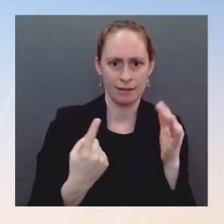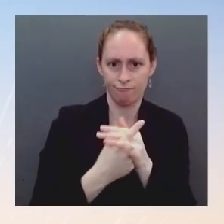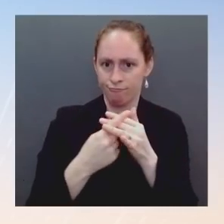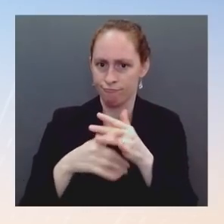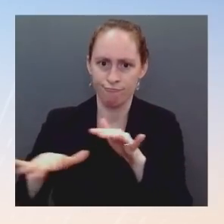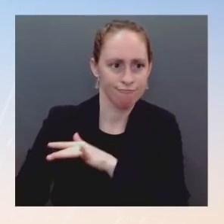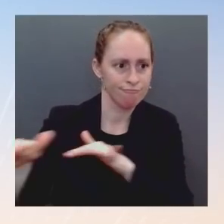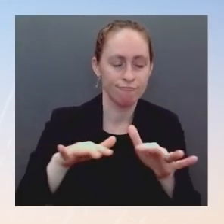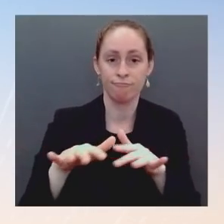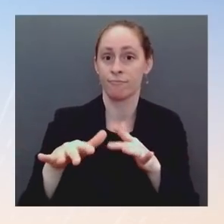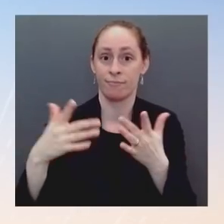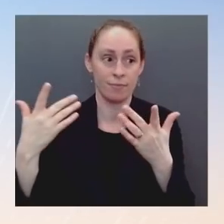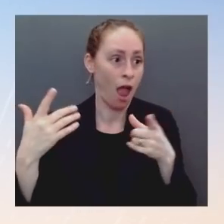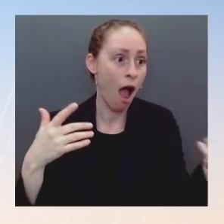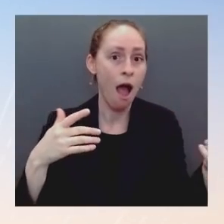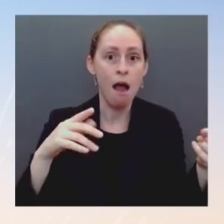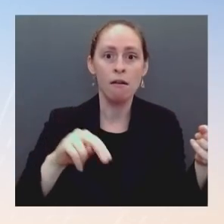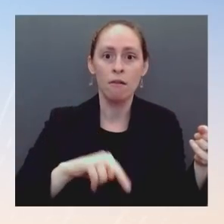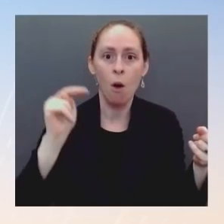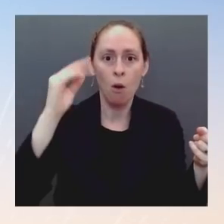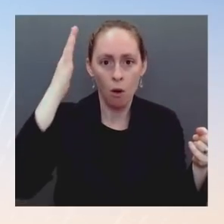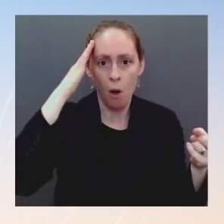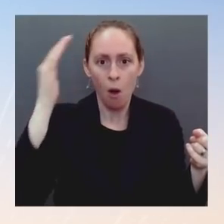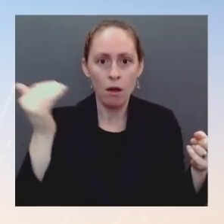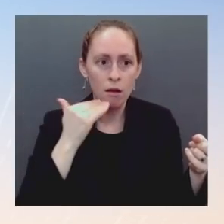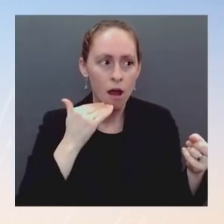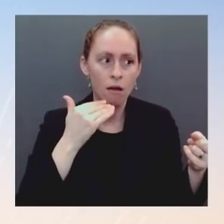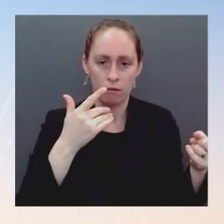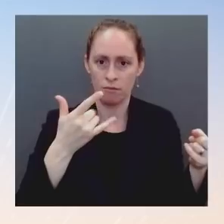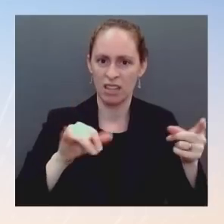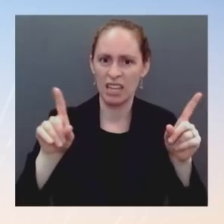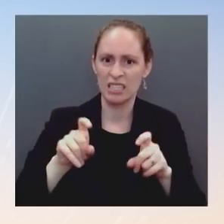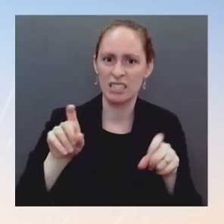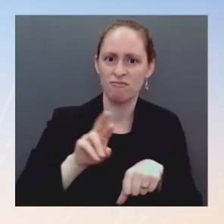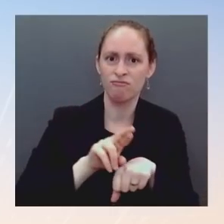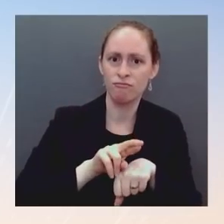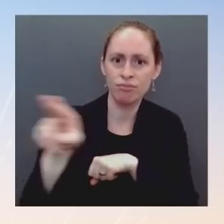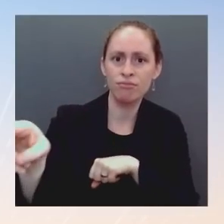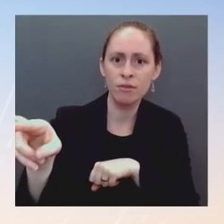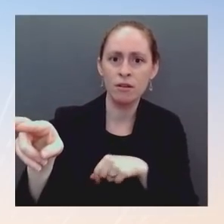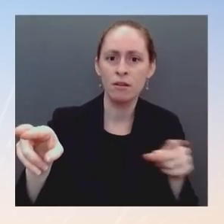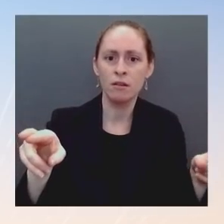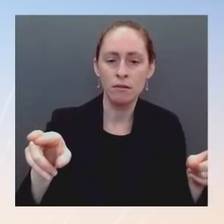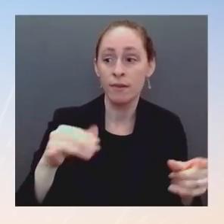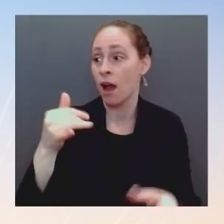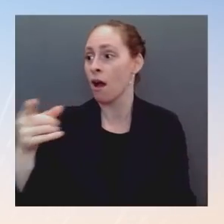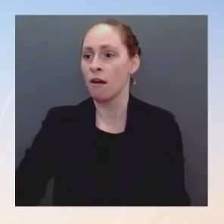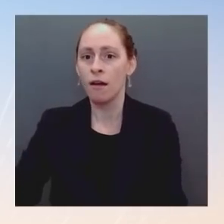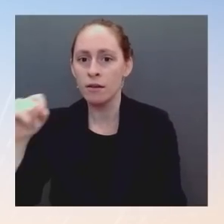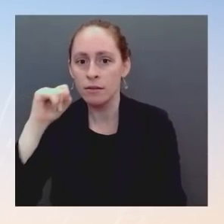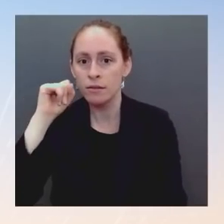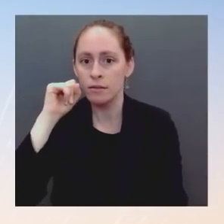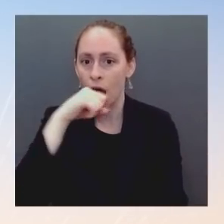You got the -- the Taiwan Straits probably has never been more tense than it is now. And, of course, Ukraine. Does he consider --